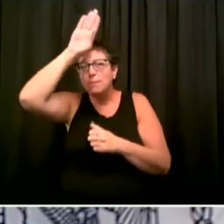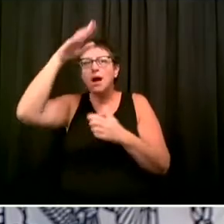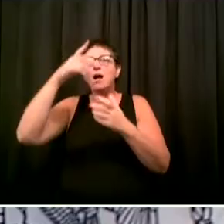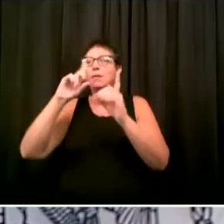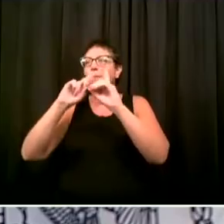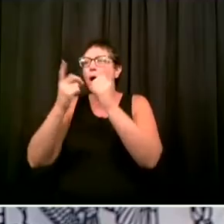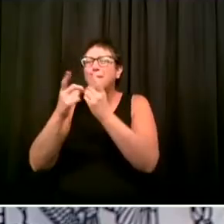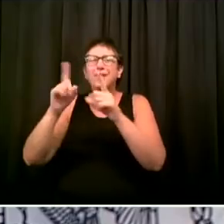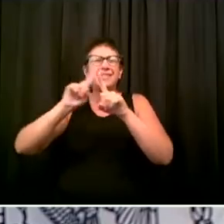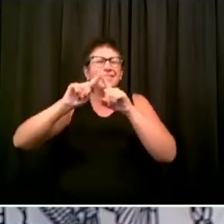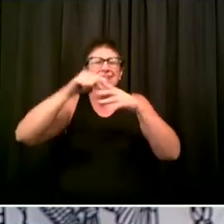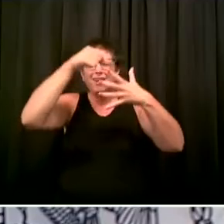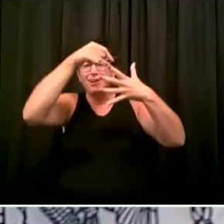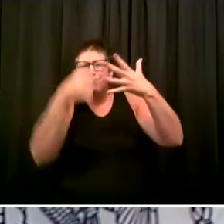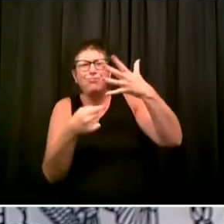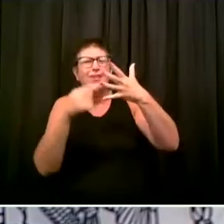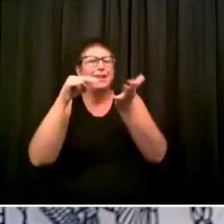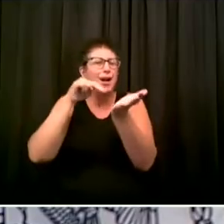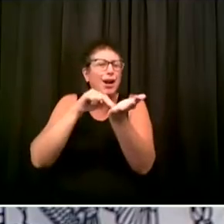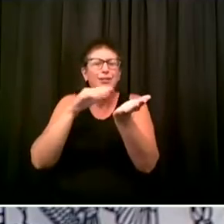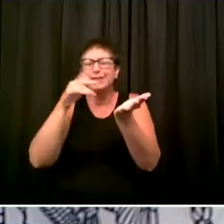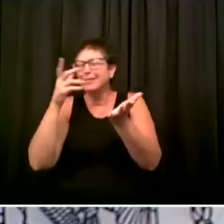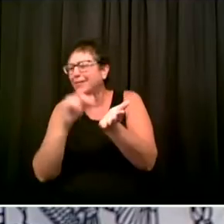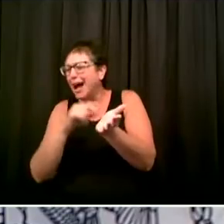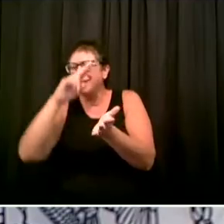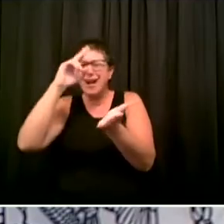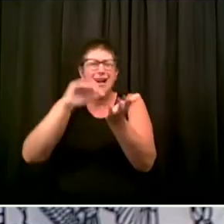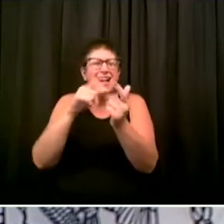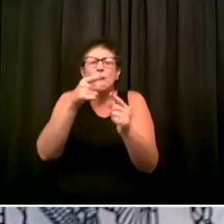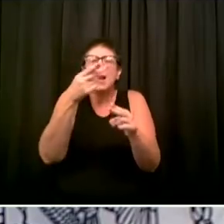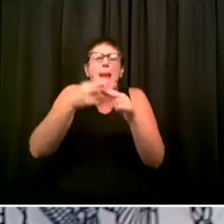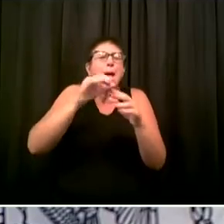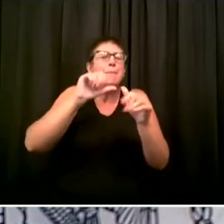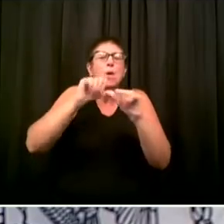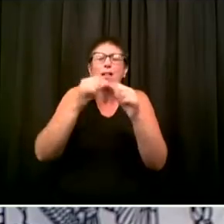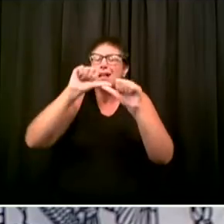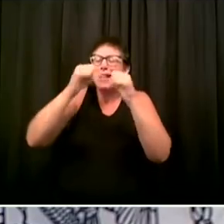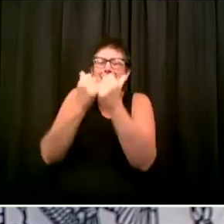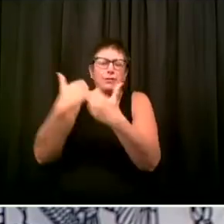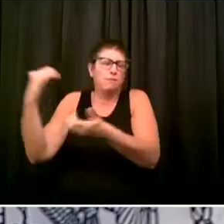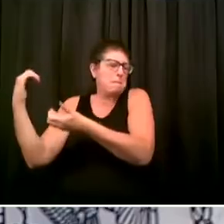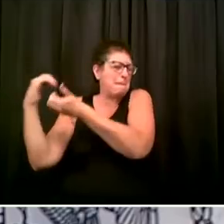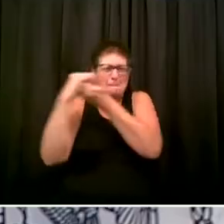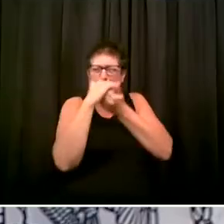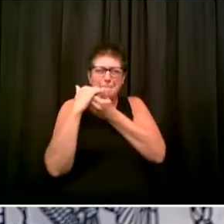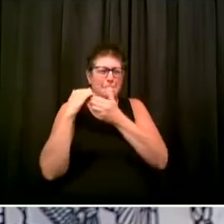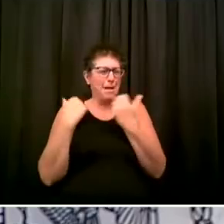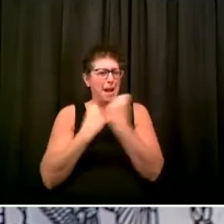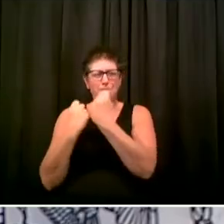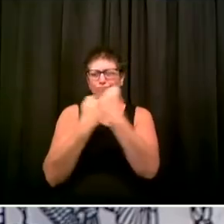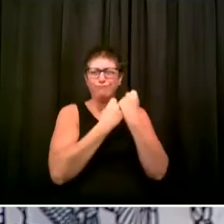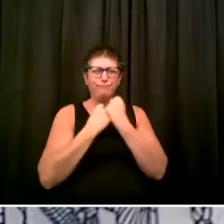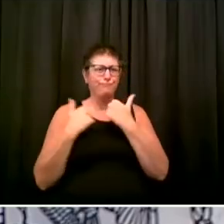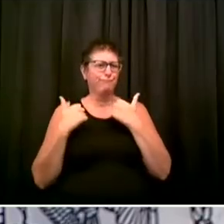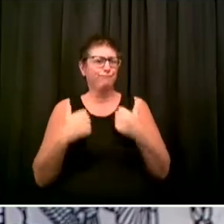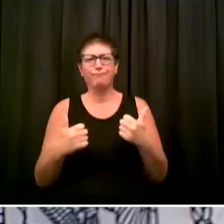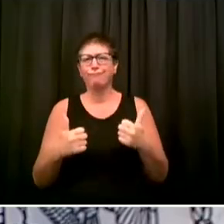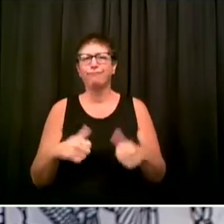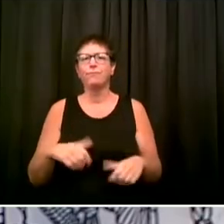SCHOOL CONSTRUCTION, FIR EDEAPRTMENT, BUILDINGS DEPARTMENT,